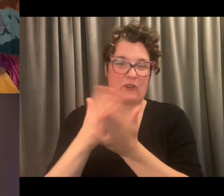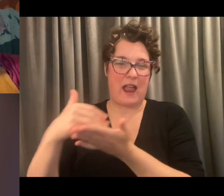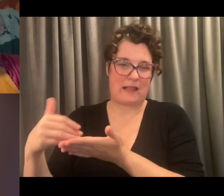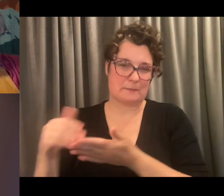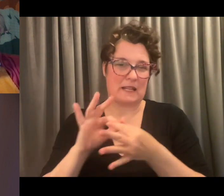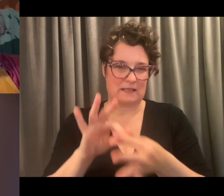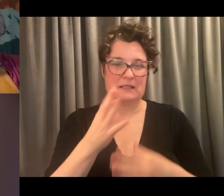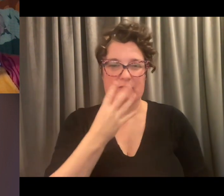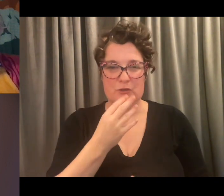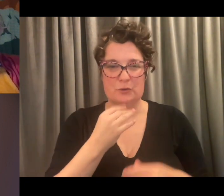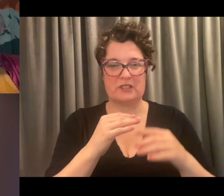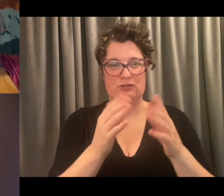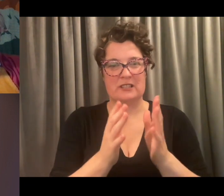And, um, I just came up with this.